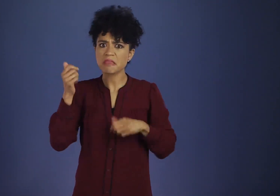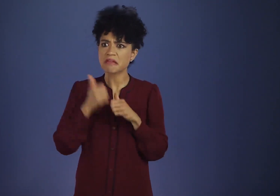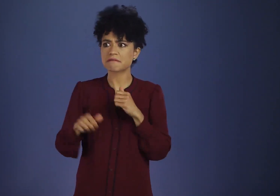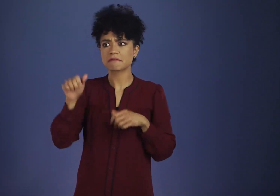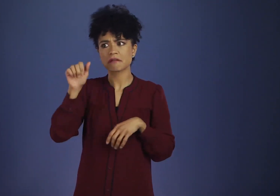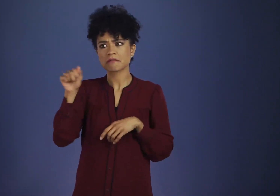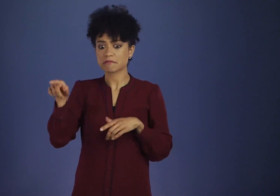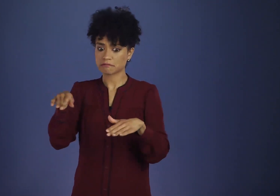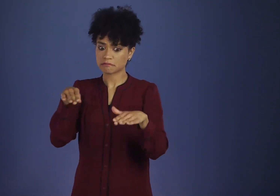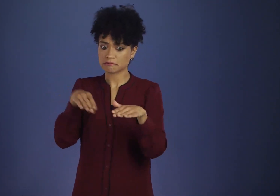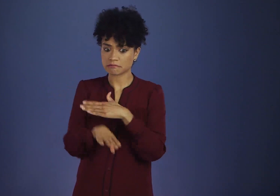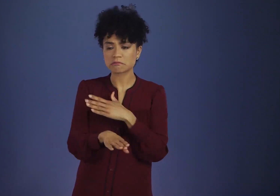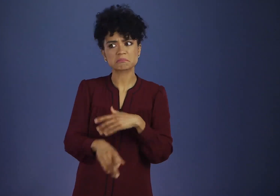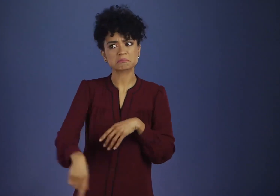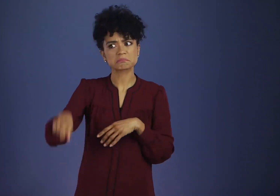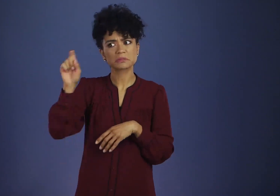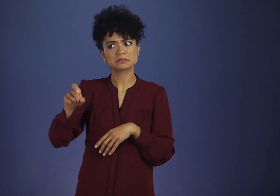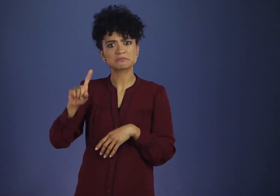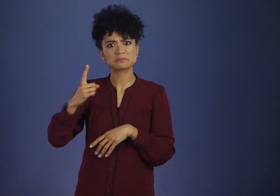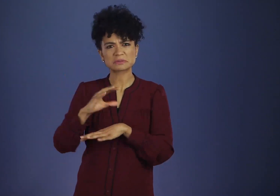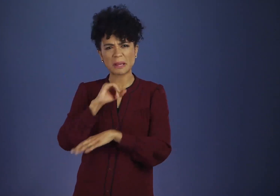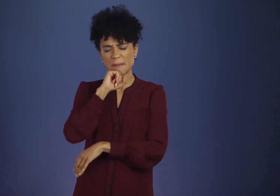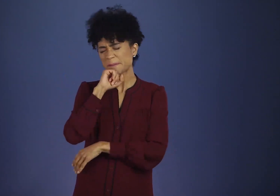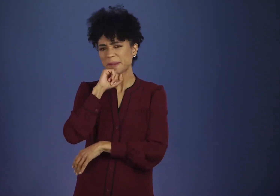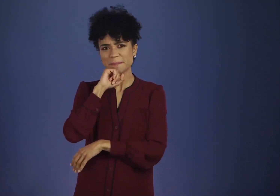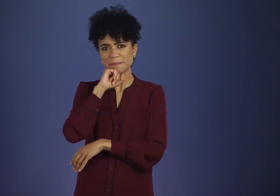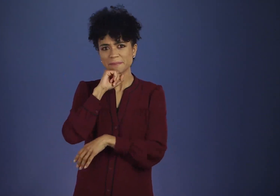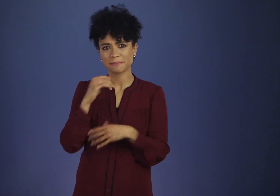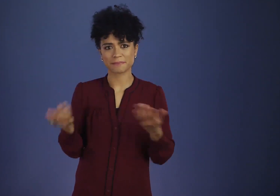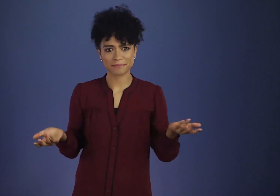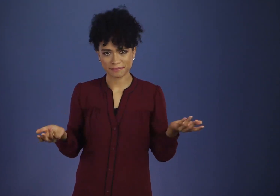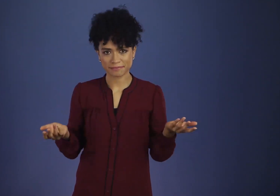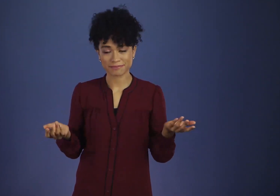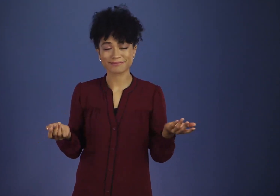Why all this insistence that every A.A. must hit bottom first?